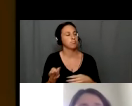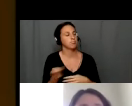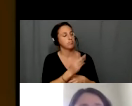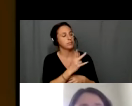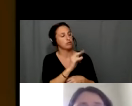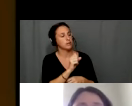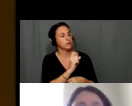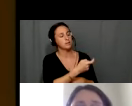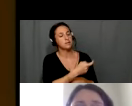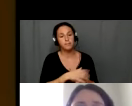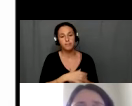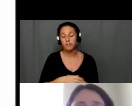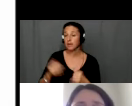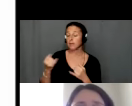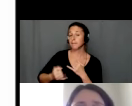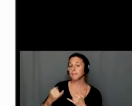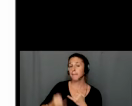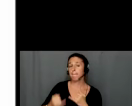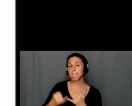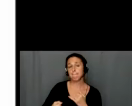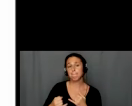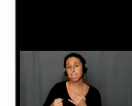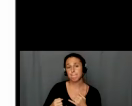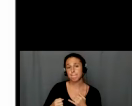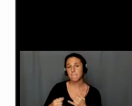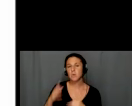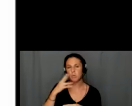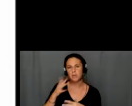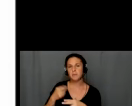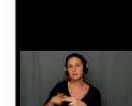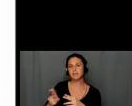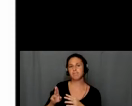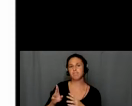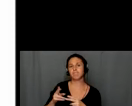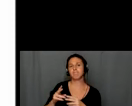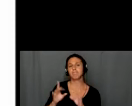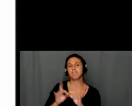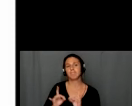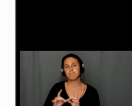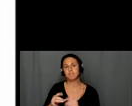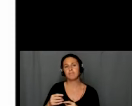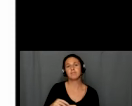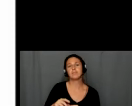Kris Eclarino: And finally, we will touch upon the 18 recommendations that